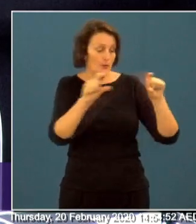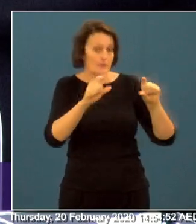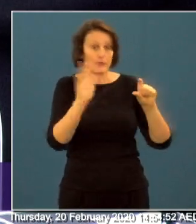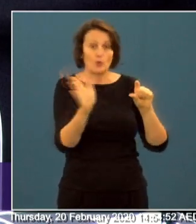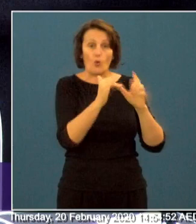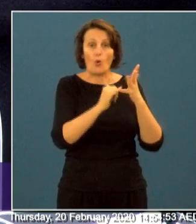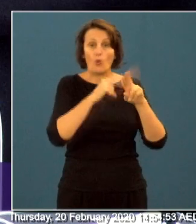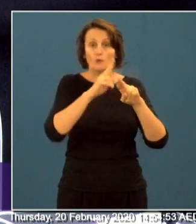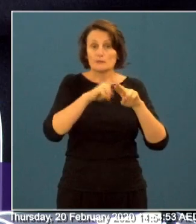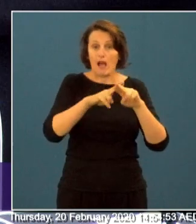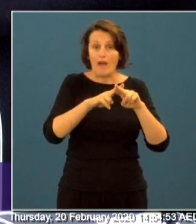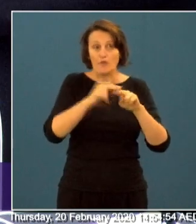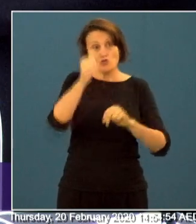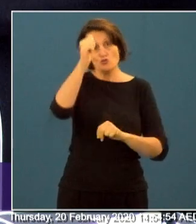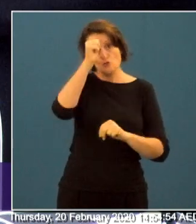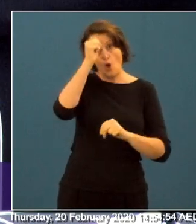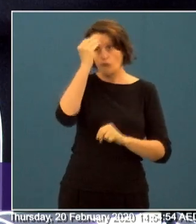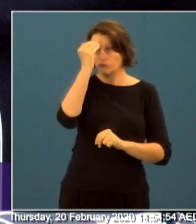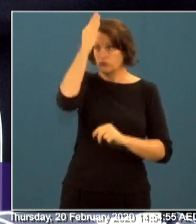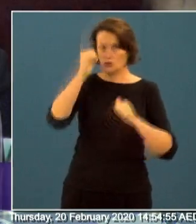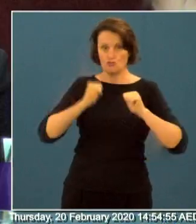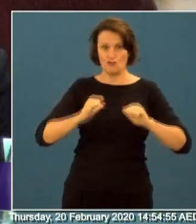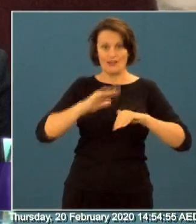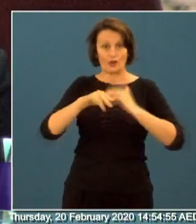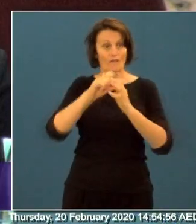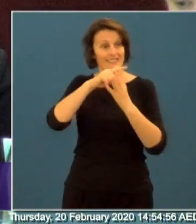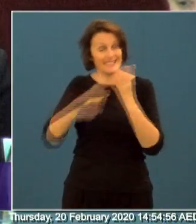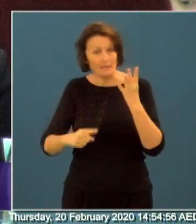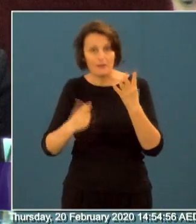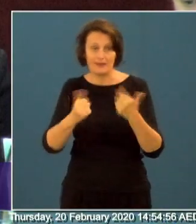are provided with disability awareness training, including a values and attitudes component.